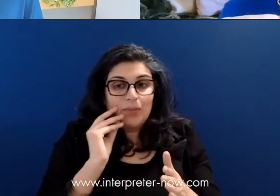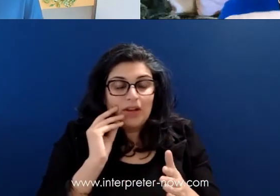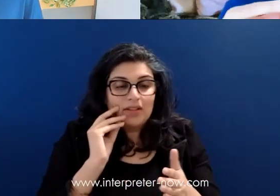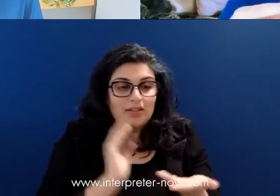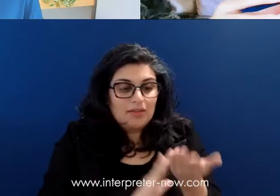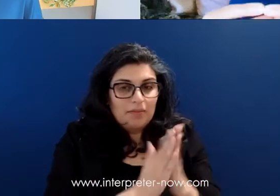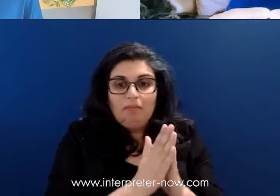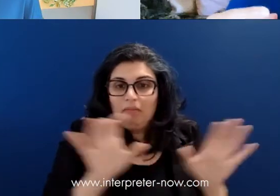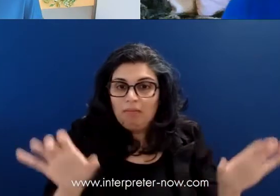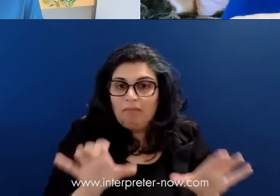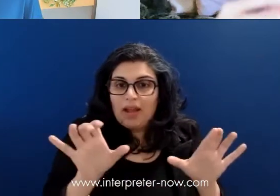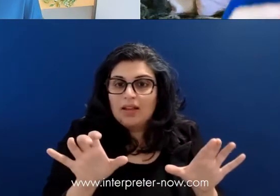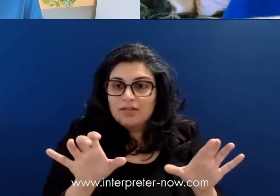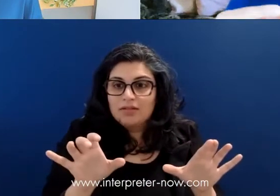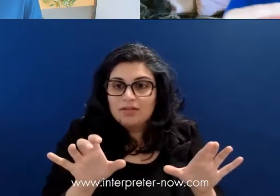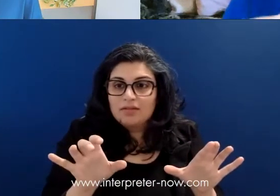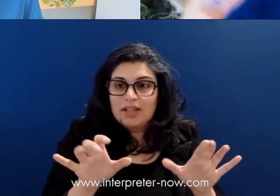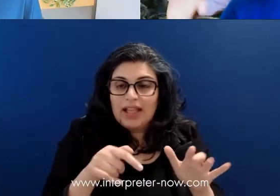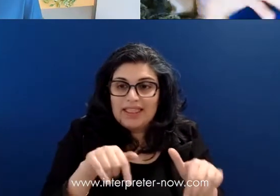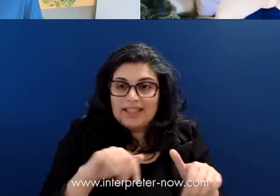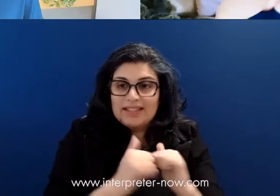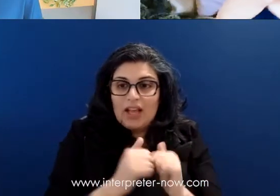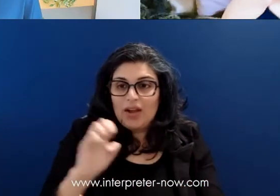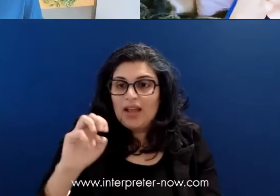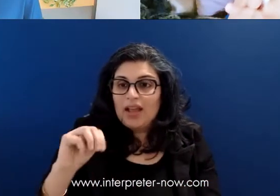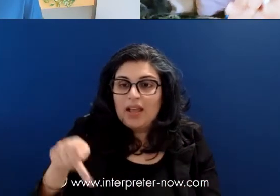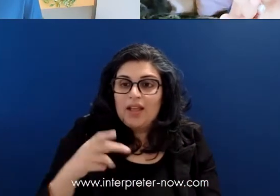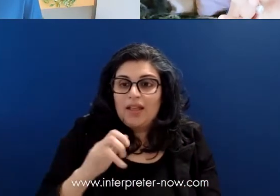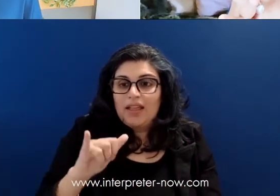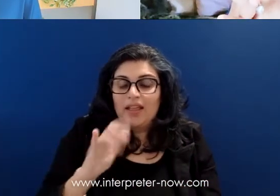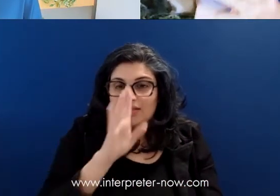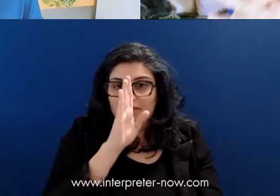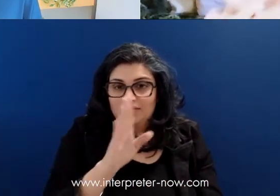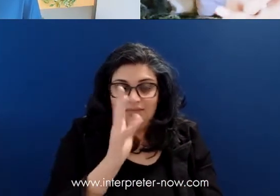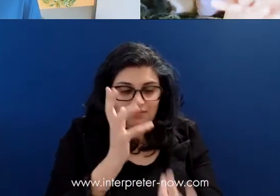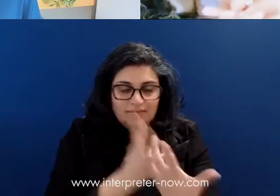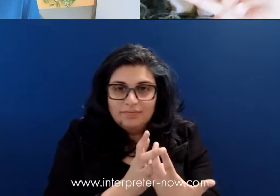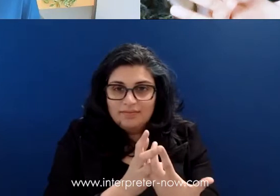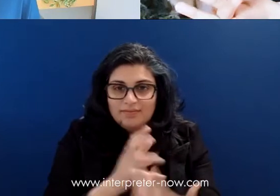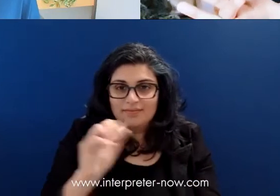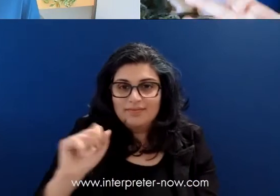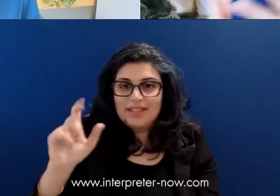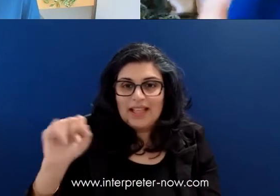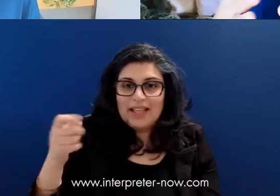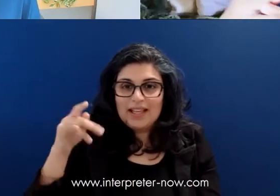In this way, empathy is directly related to allyship, because allyship is about action.